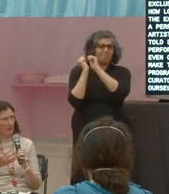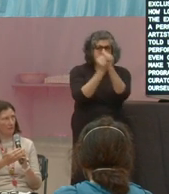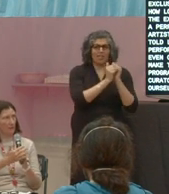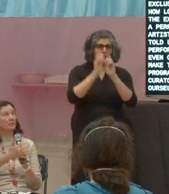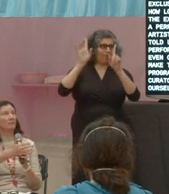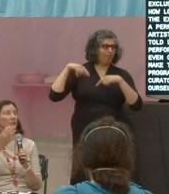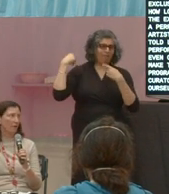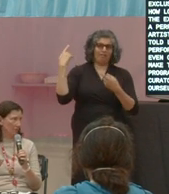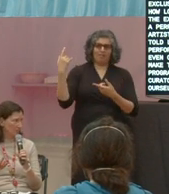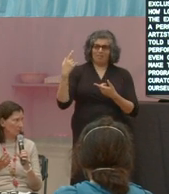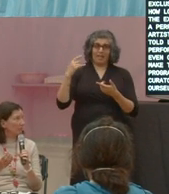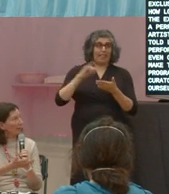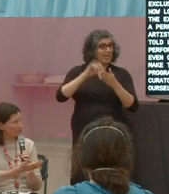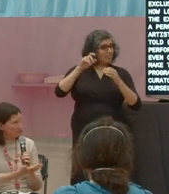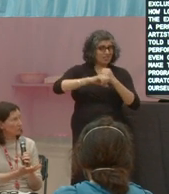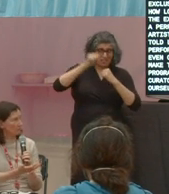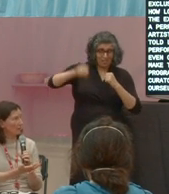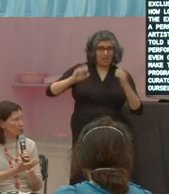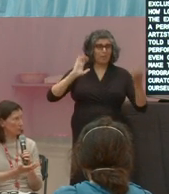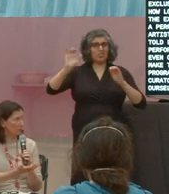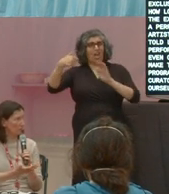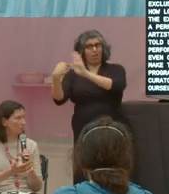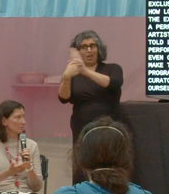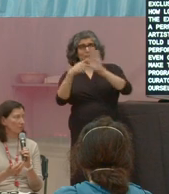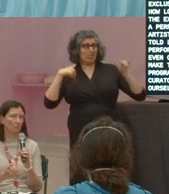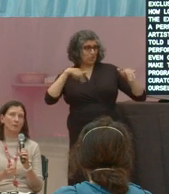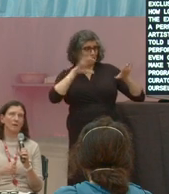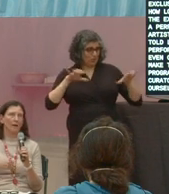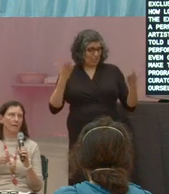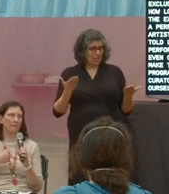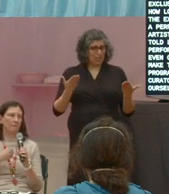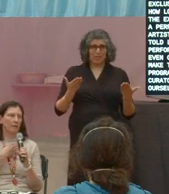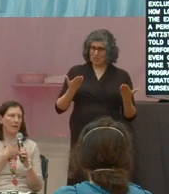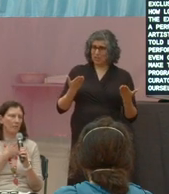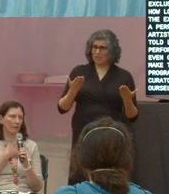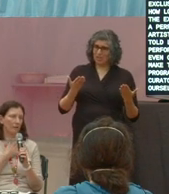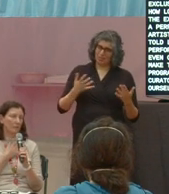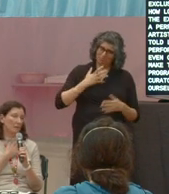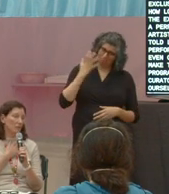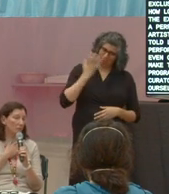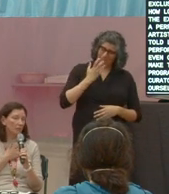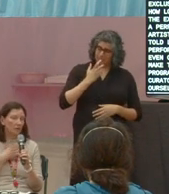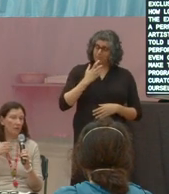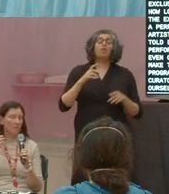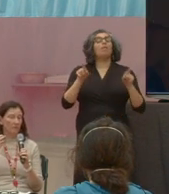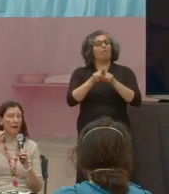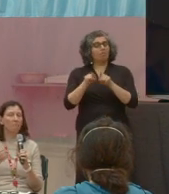And that's even longer than some of the exhibitions that we do here. So and then not to say, too, that there are there have